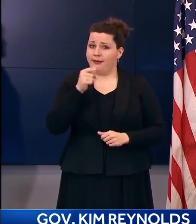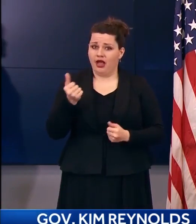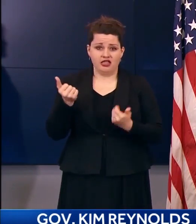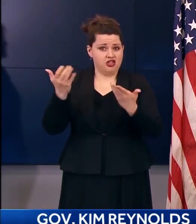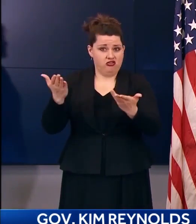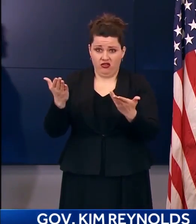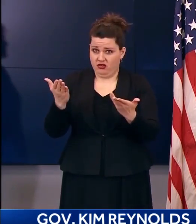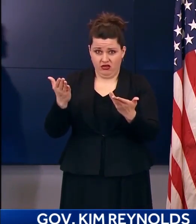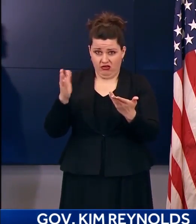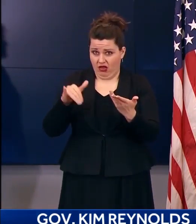LESS.' CAN YOU CLARIFY...